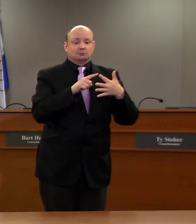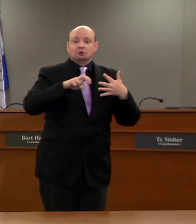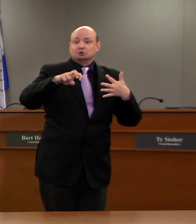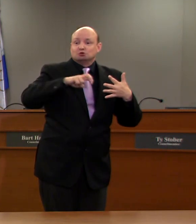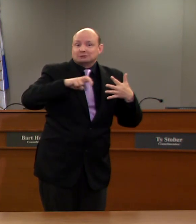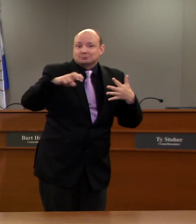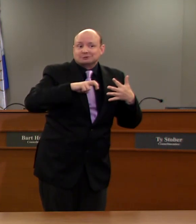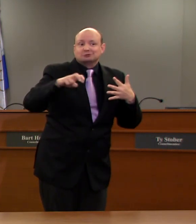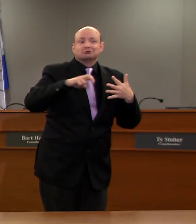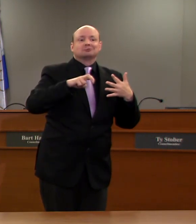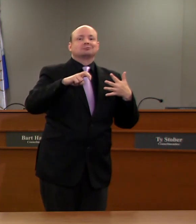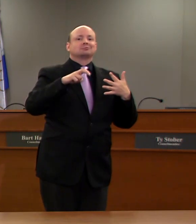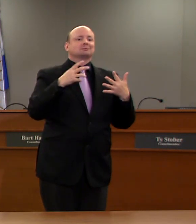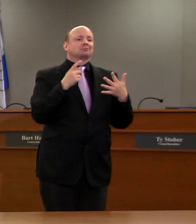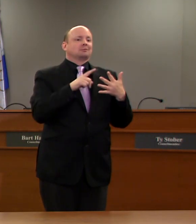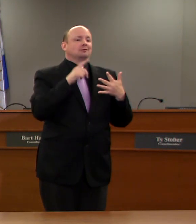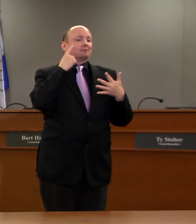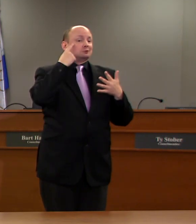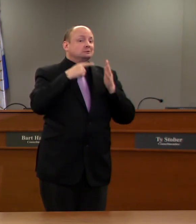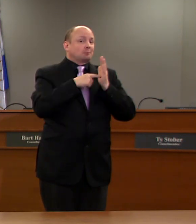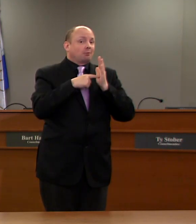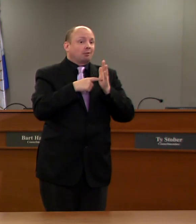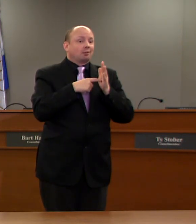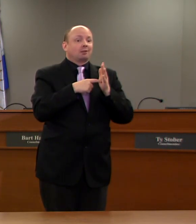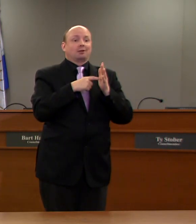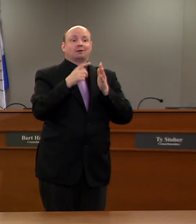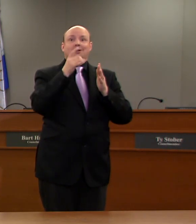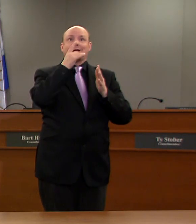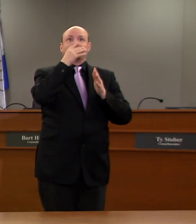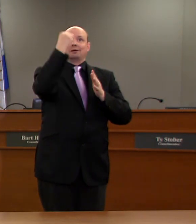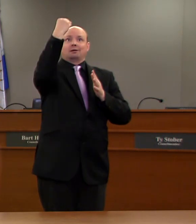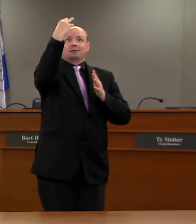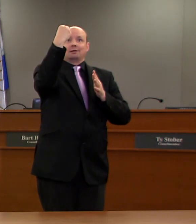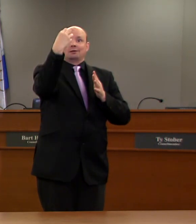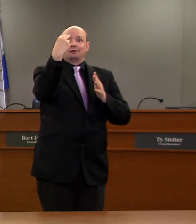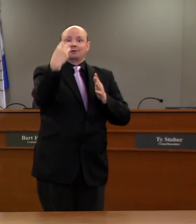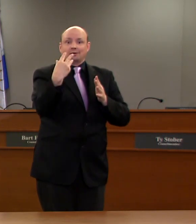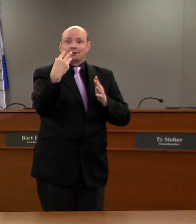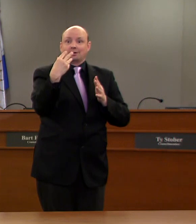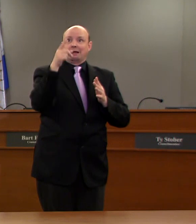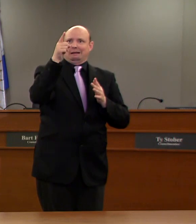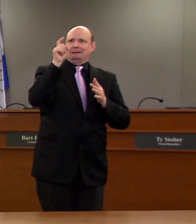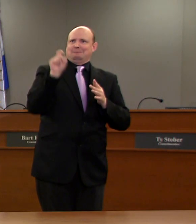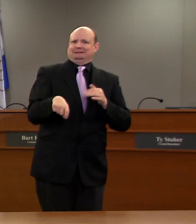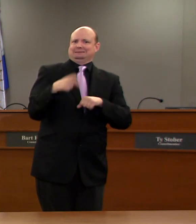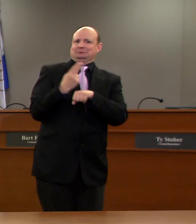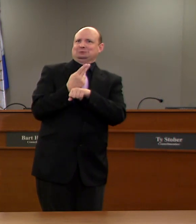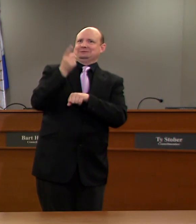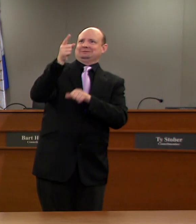signals functioning properly would be part of their responsibility. Also essential are the emergency